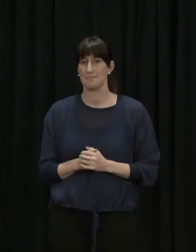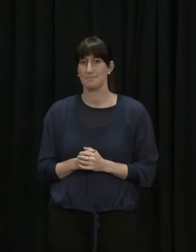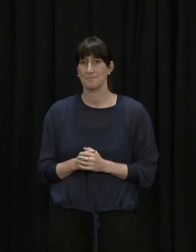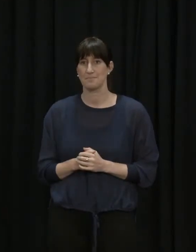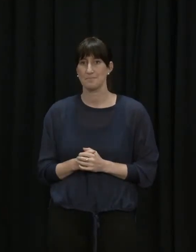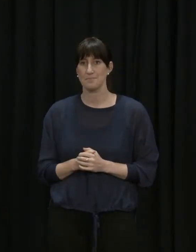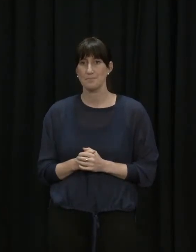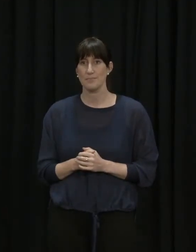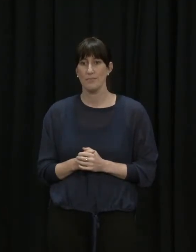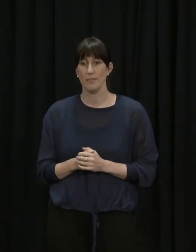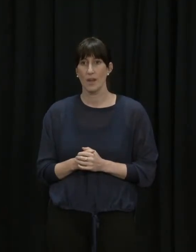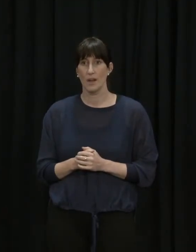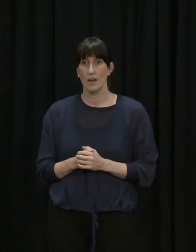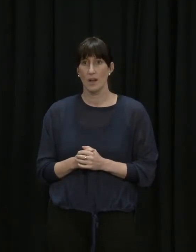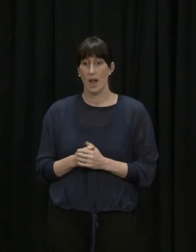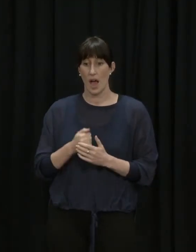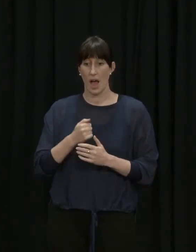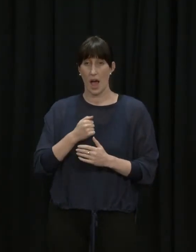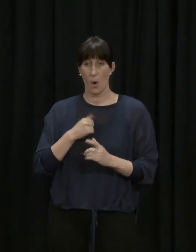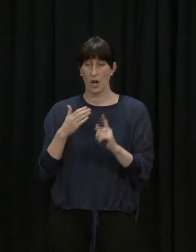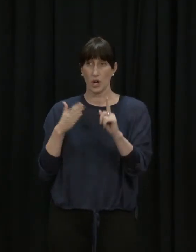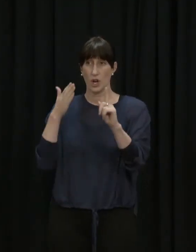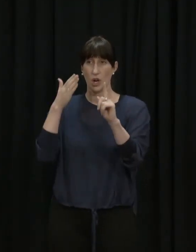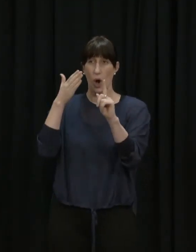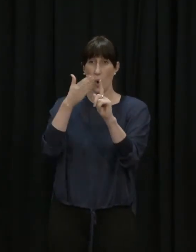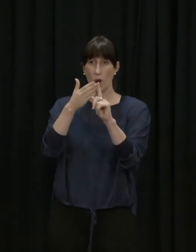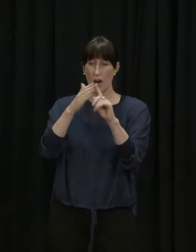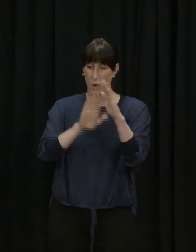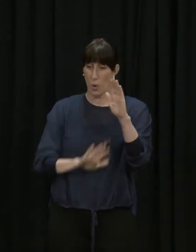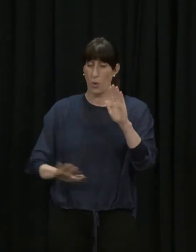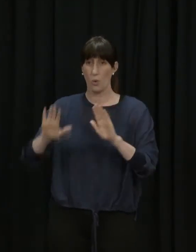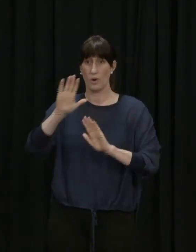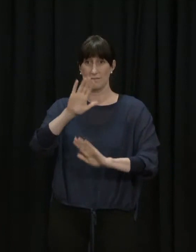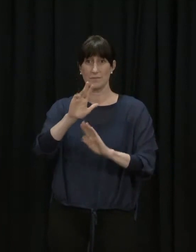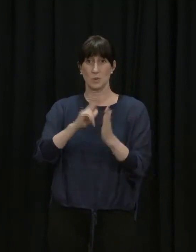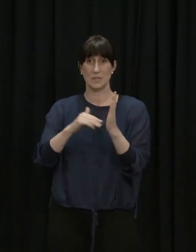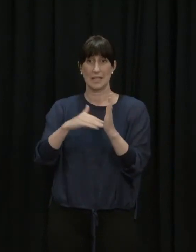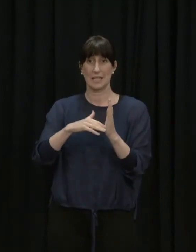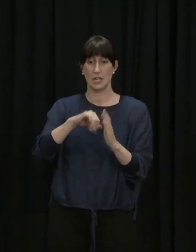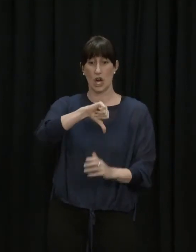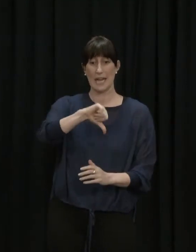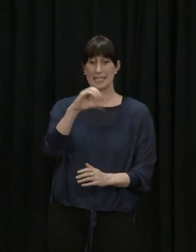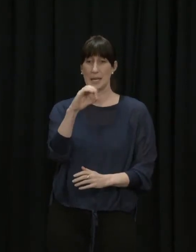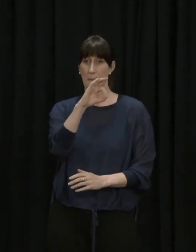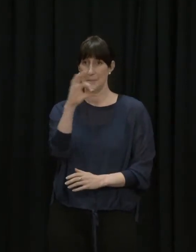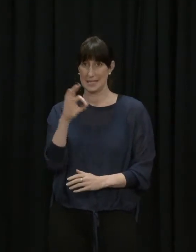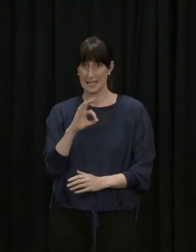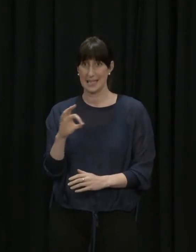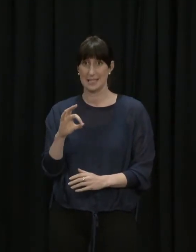point are 2.5 million doses and respect another half million doses by the inter vivos up we have the capacity right now to deliver those vaccines as required quickly, efficiently and safely.